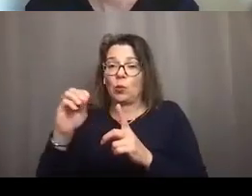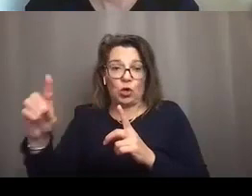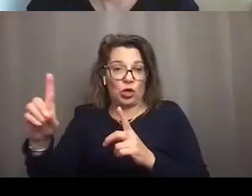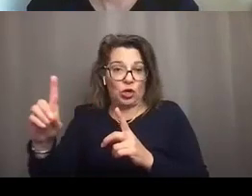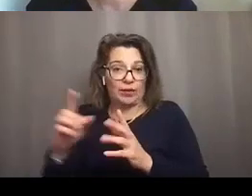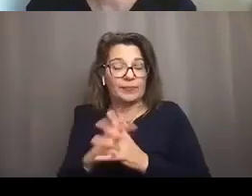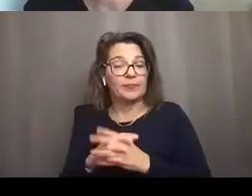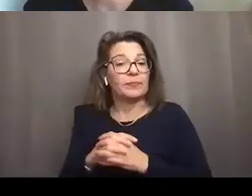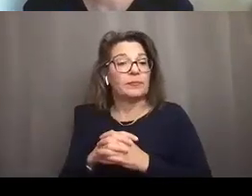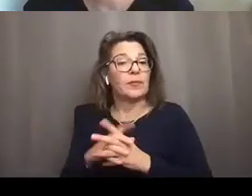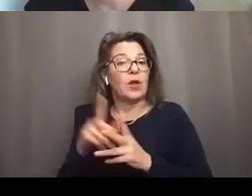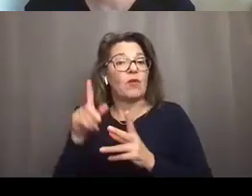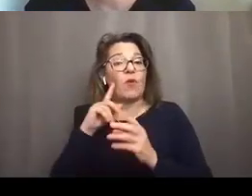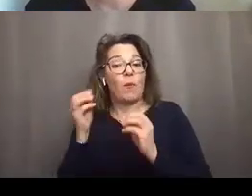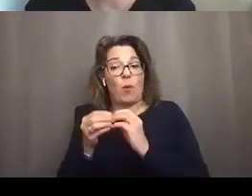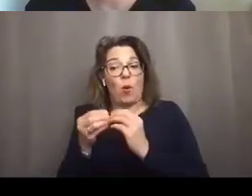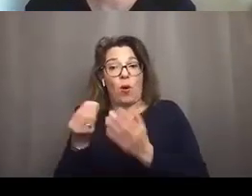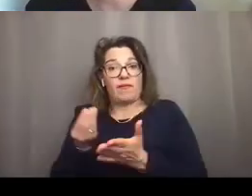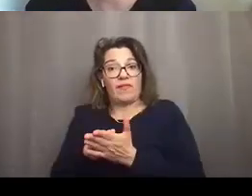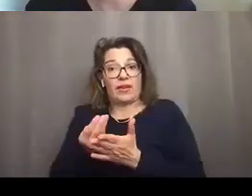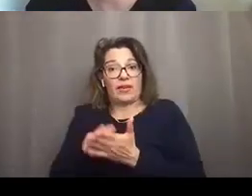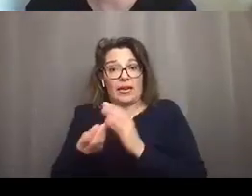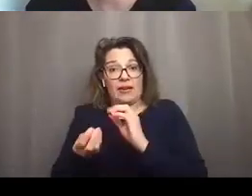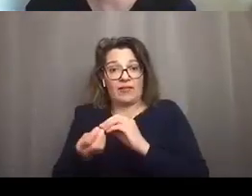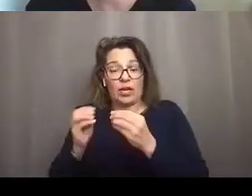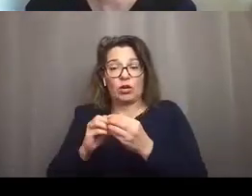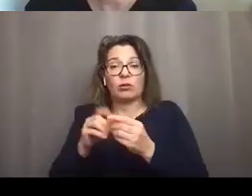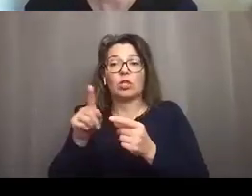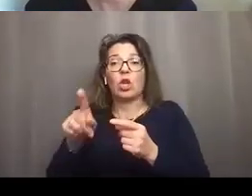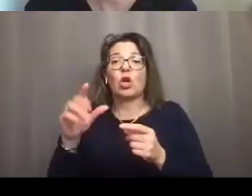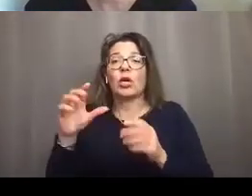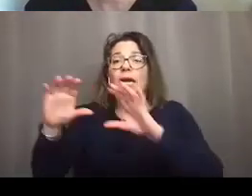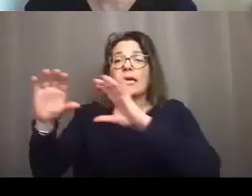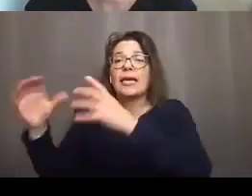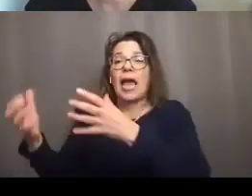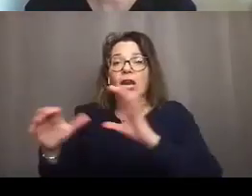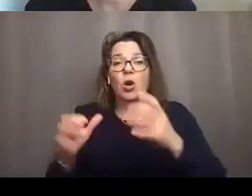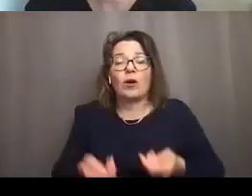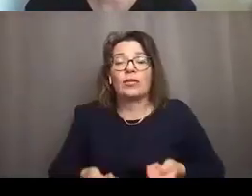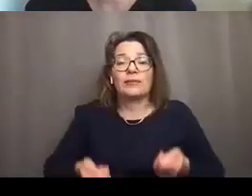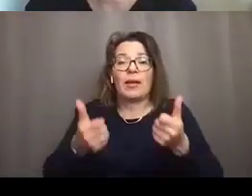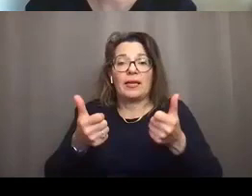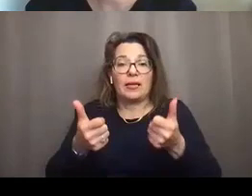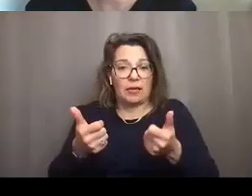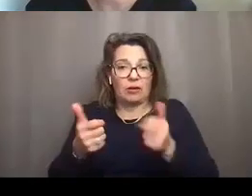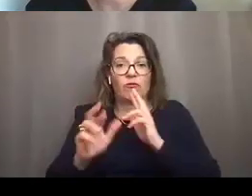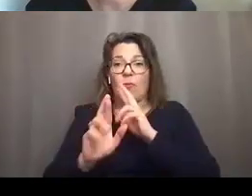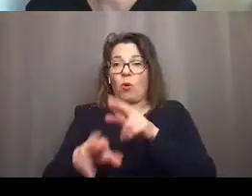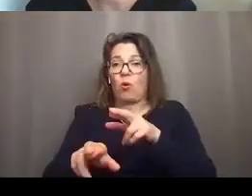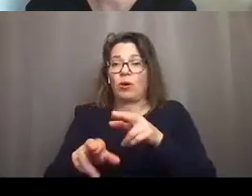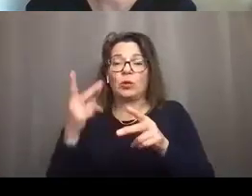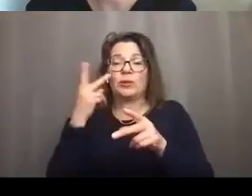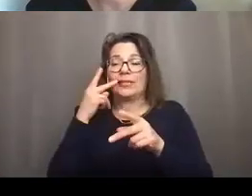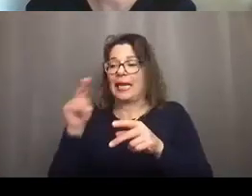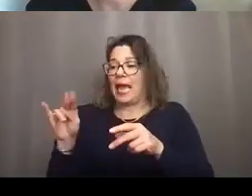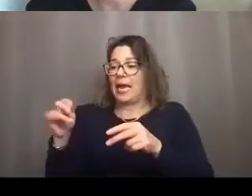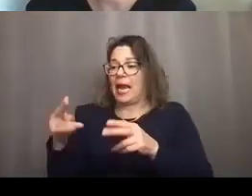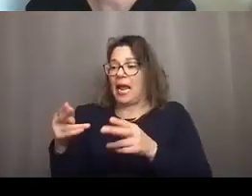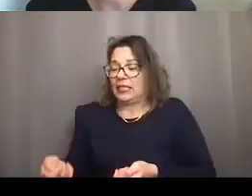For more funding figures you can view the categorical spending report that provides levels of NIH funding over time for hundreds of research areas,